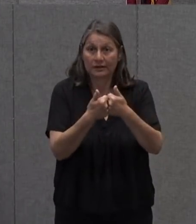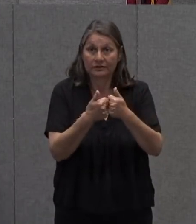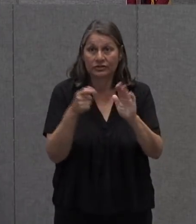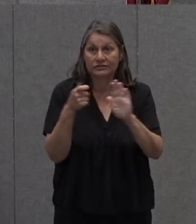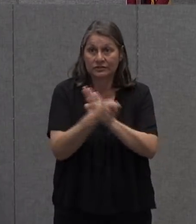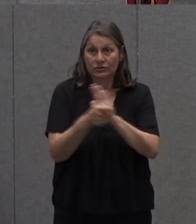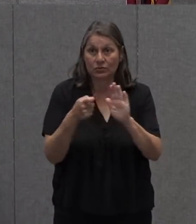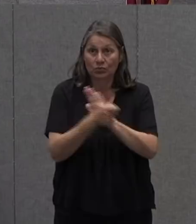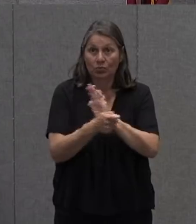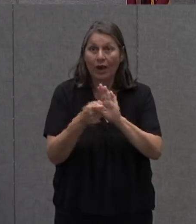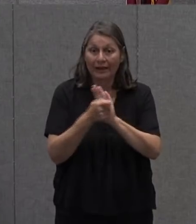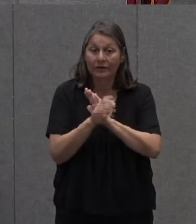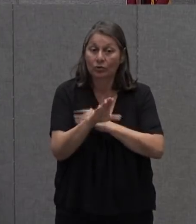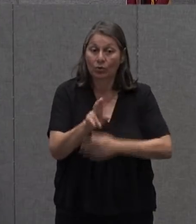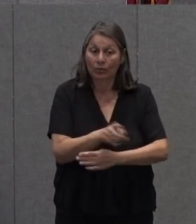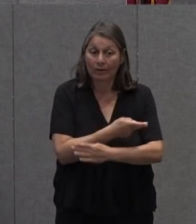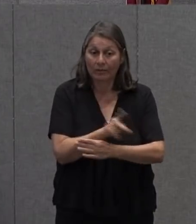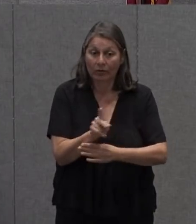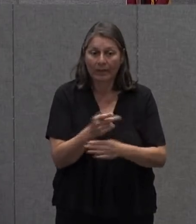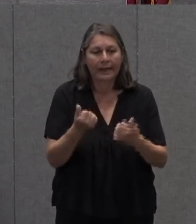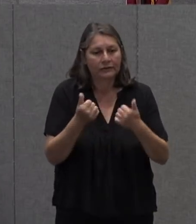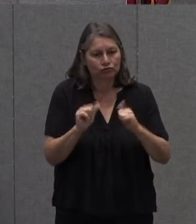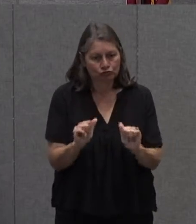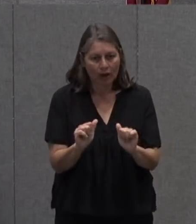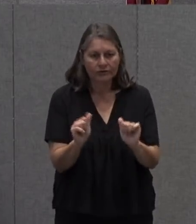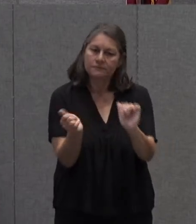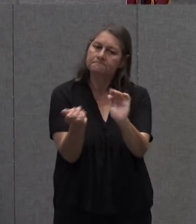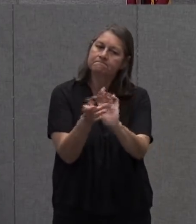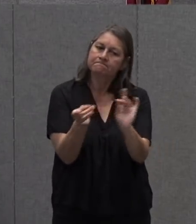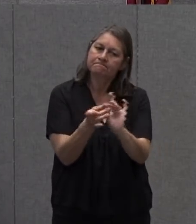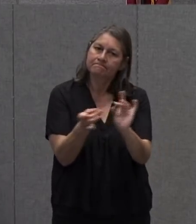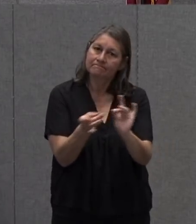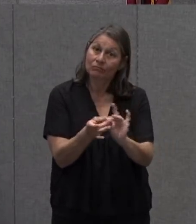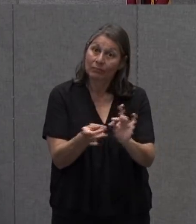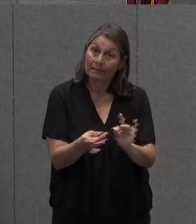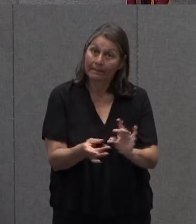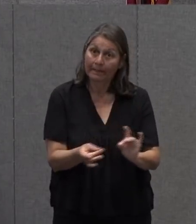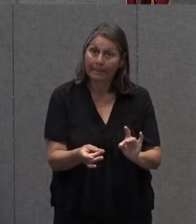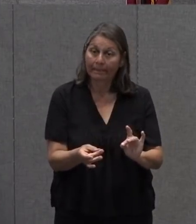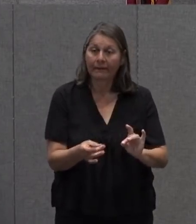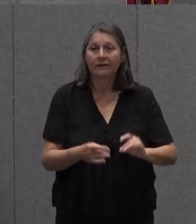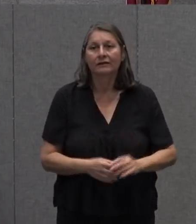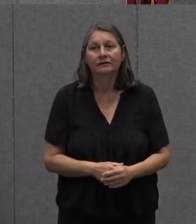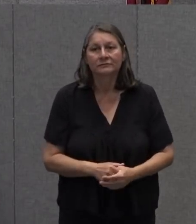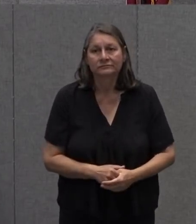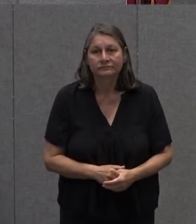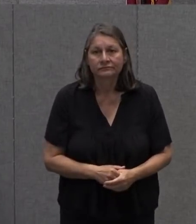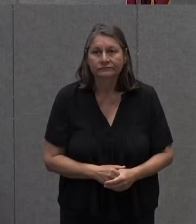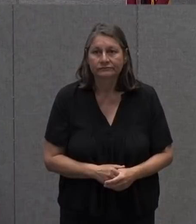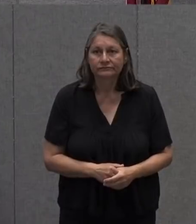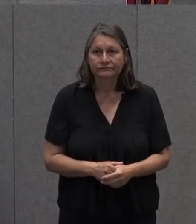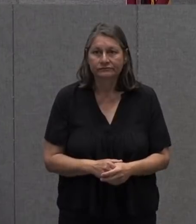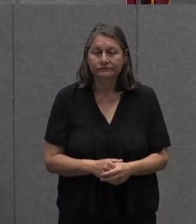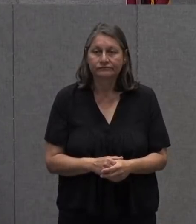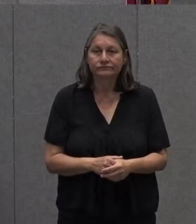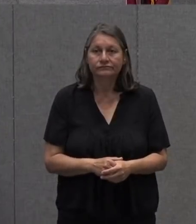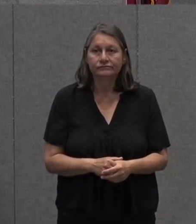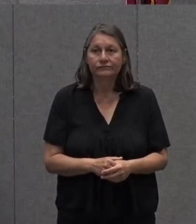And you're gonna try to tell a story. I need my tape circles to put this up. So the first thing you need to think about